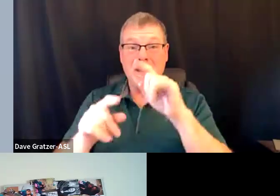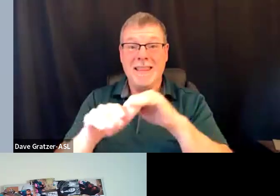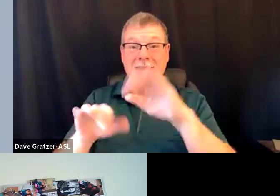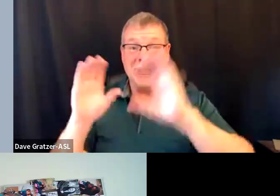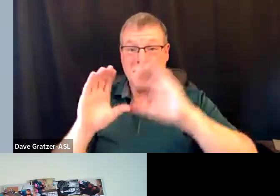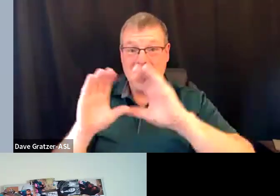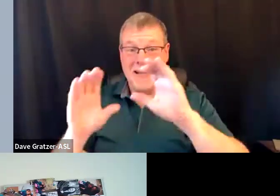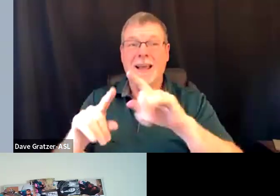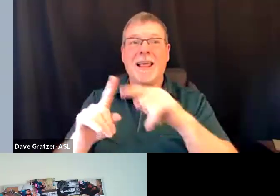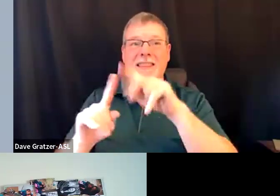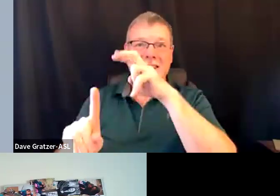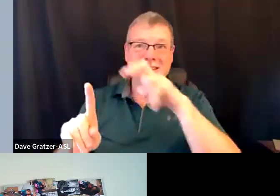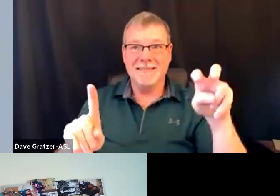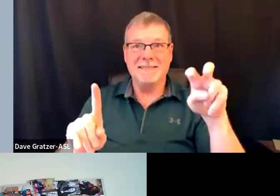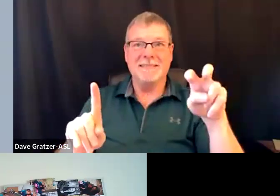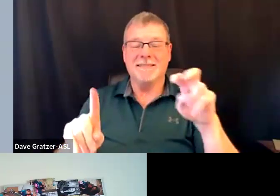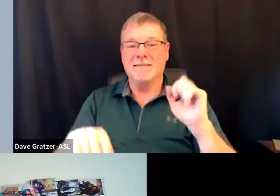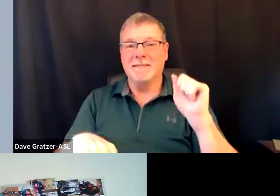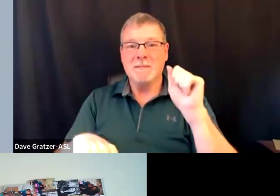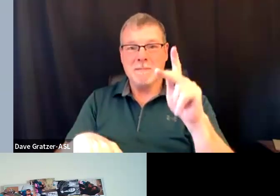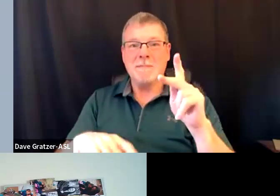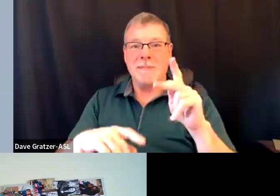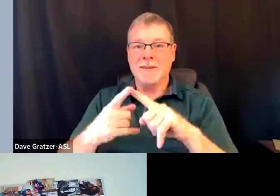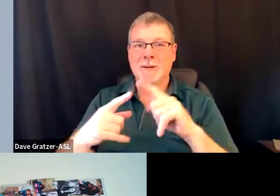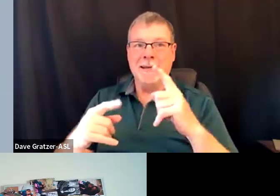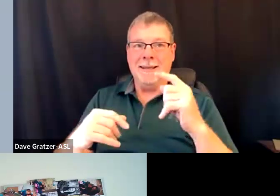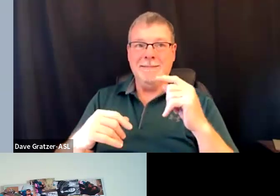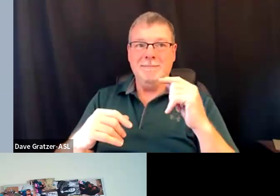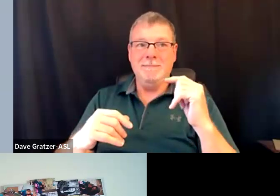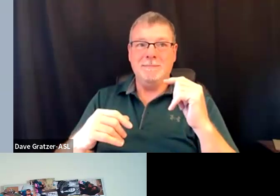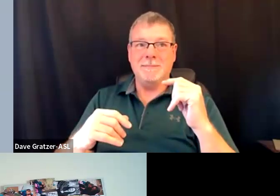then we'll go back to some of our prepared Q&A.